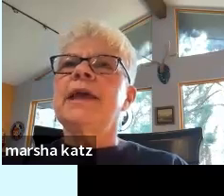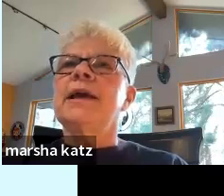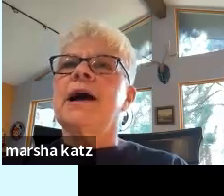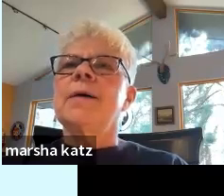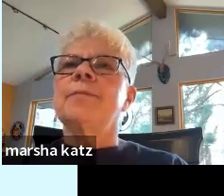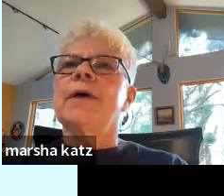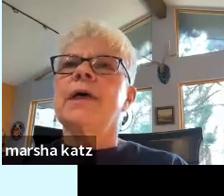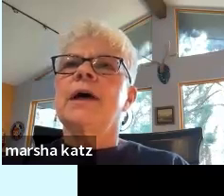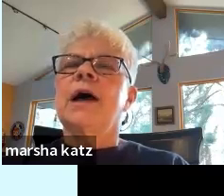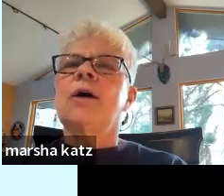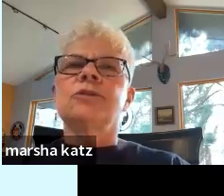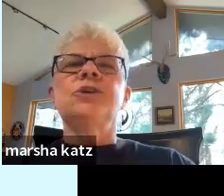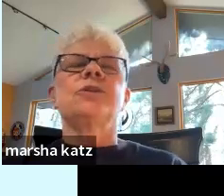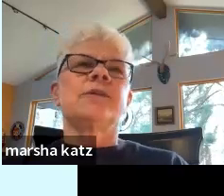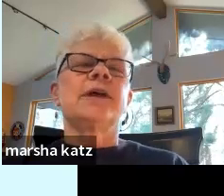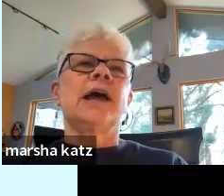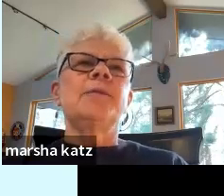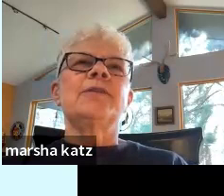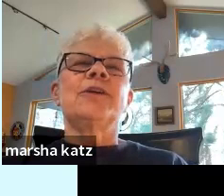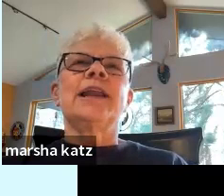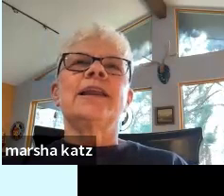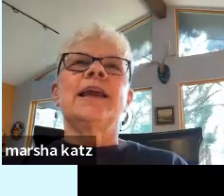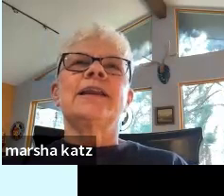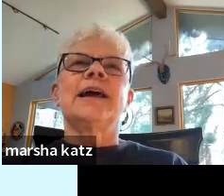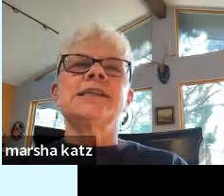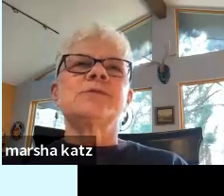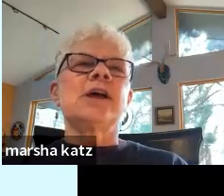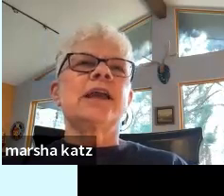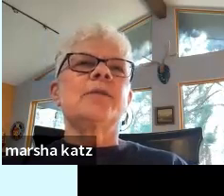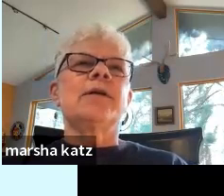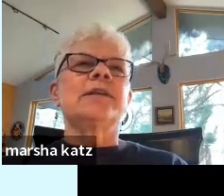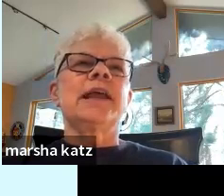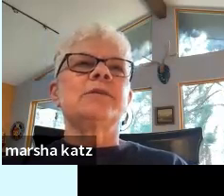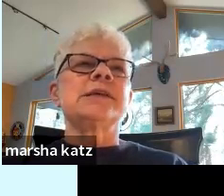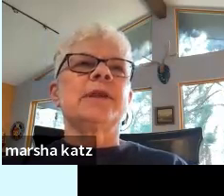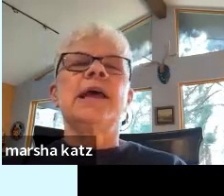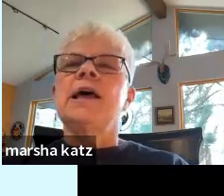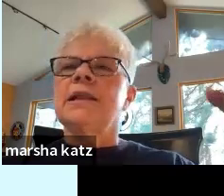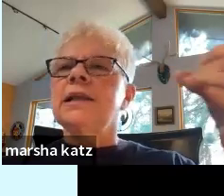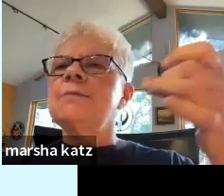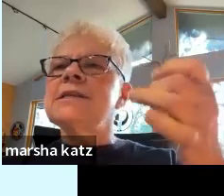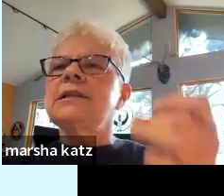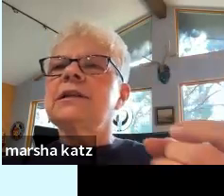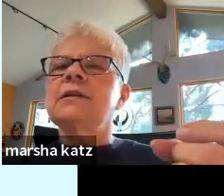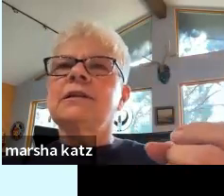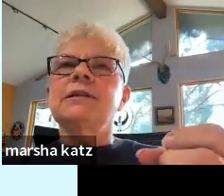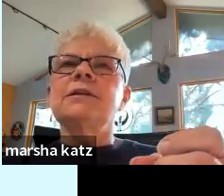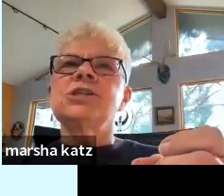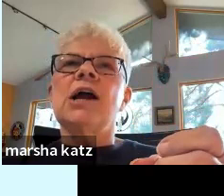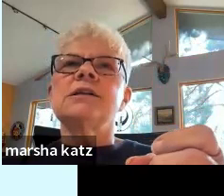This is a picture of my husband Bob who passed away four years ago. It was